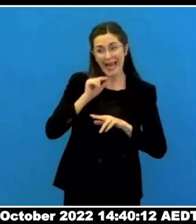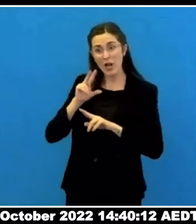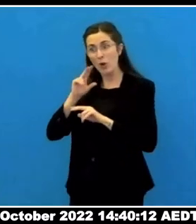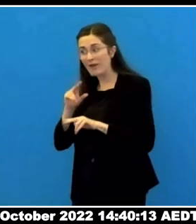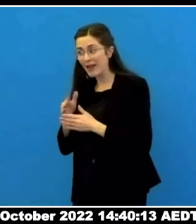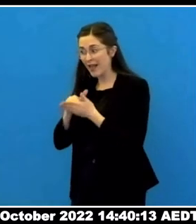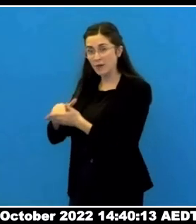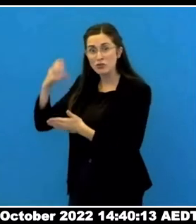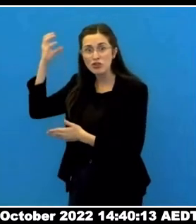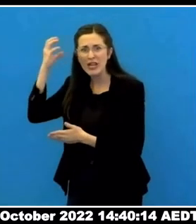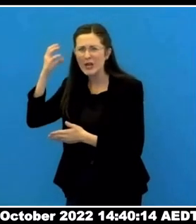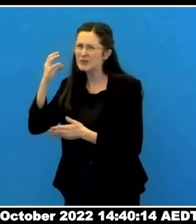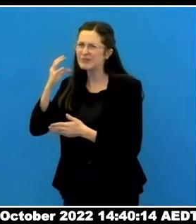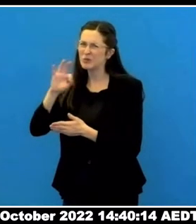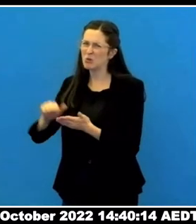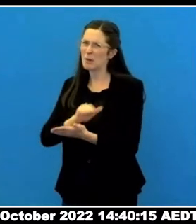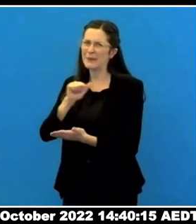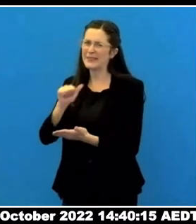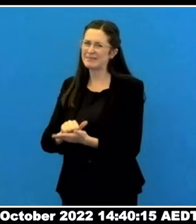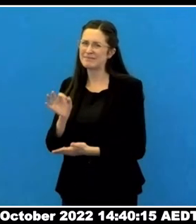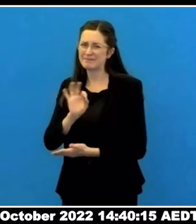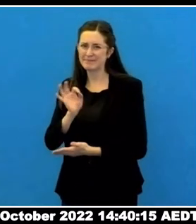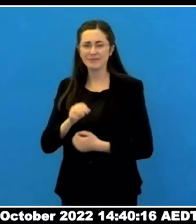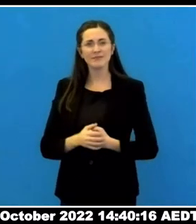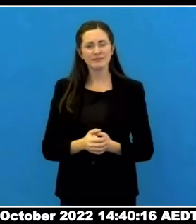However, I really miss my family and friends in Iraq,